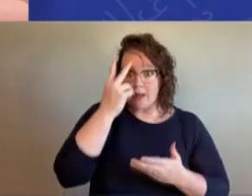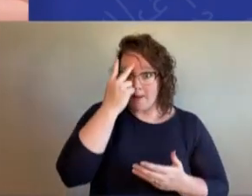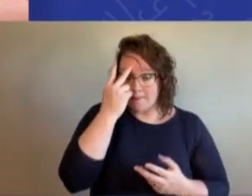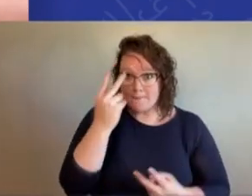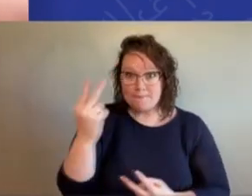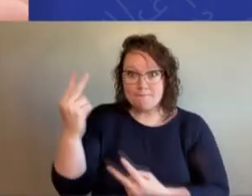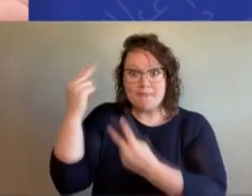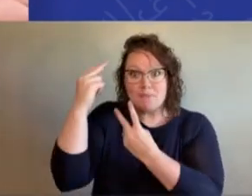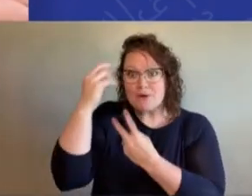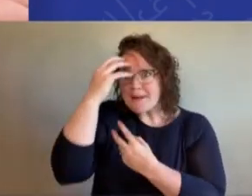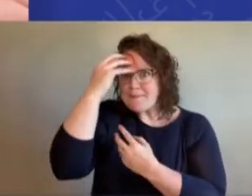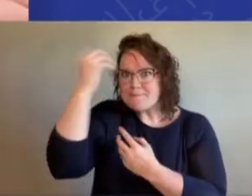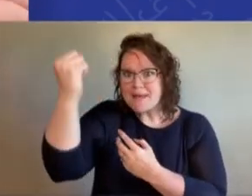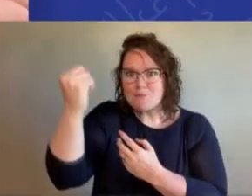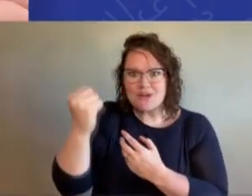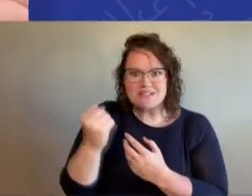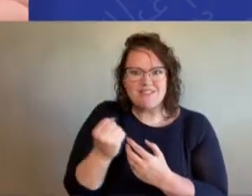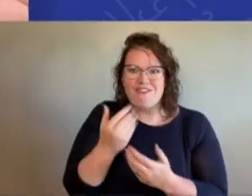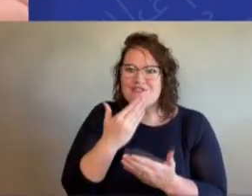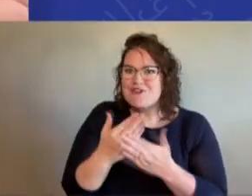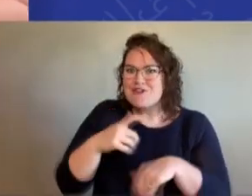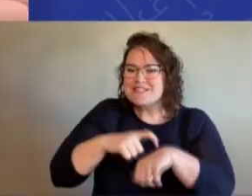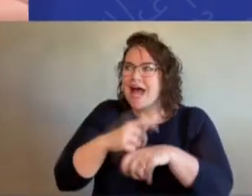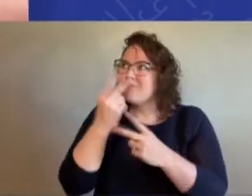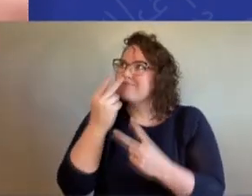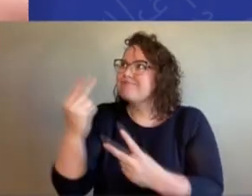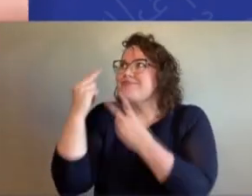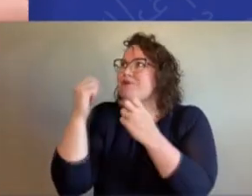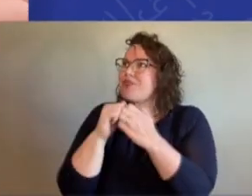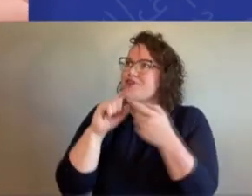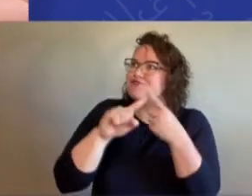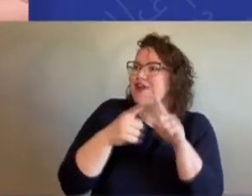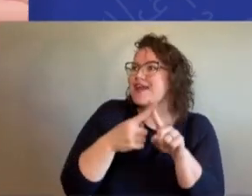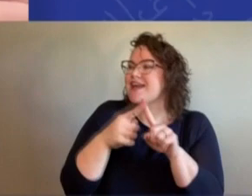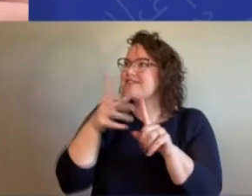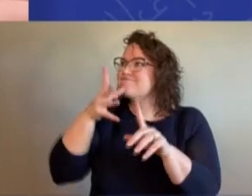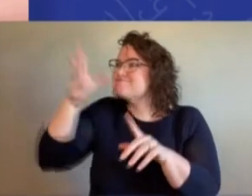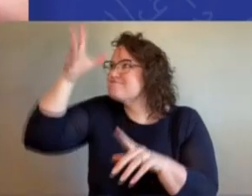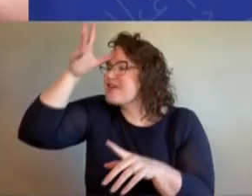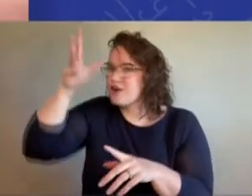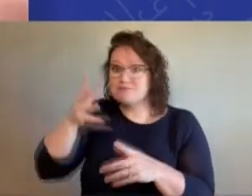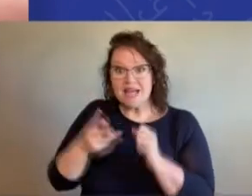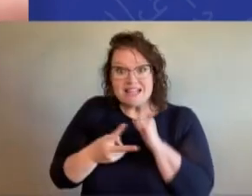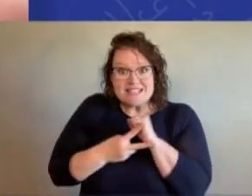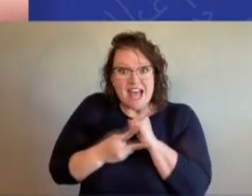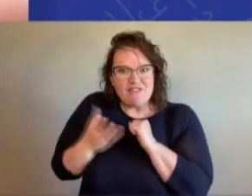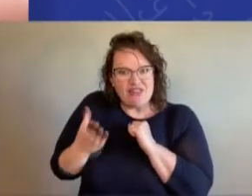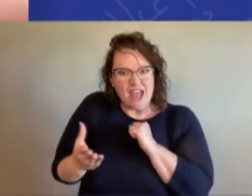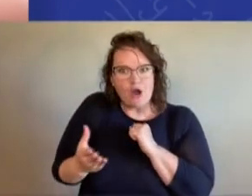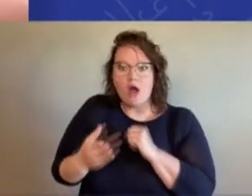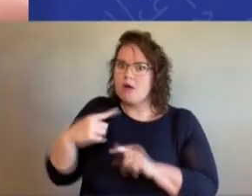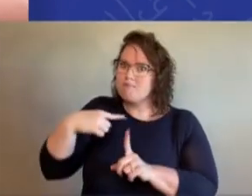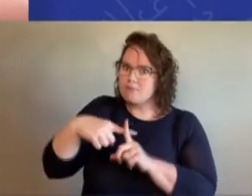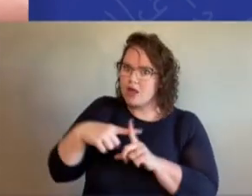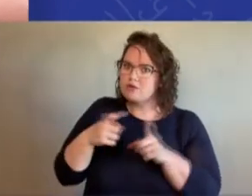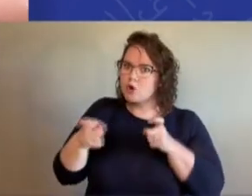survival brain. In the center is our emotional brain.